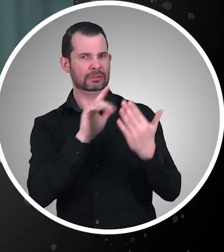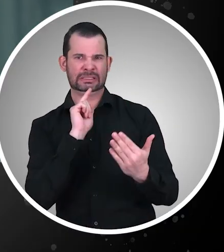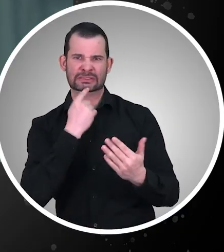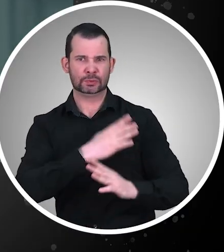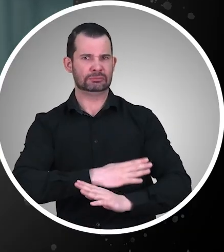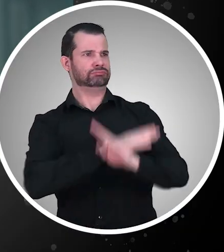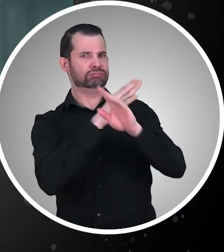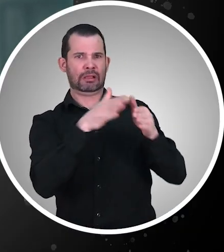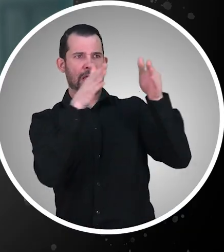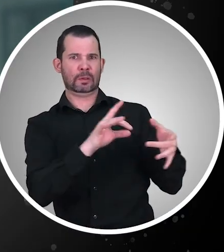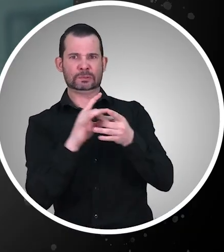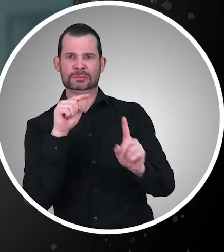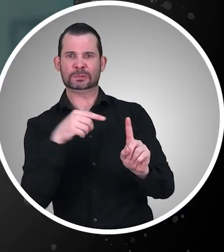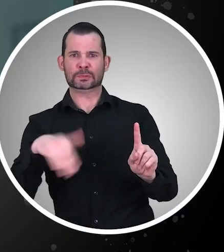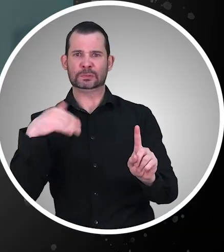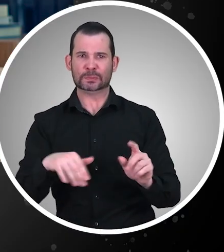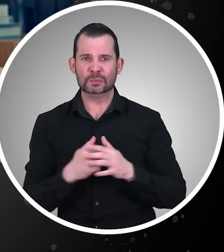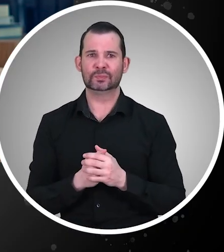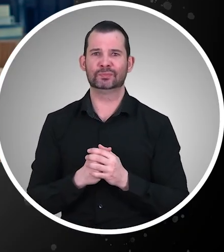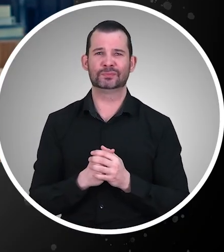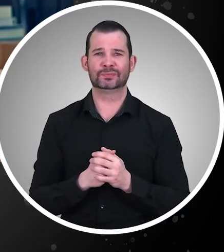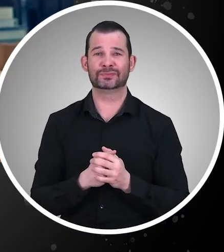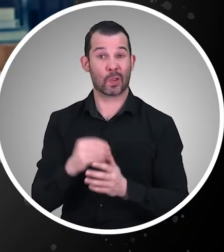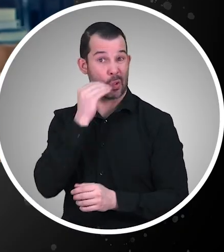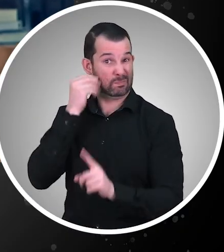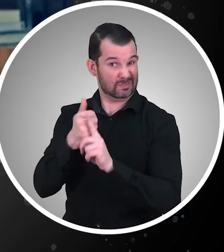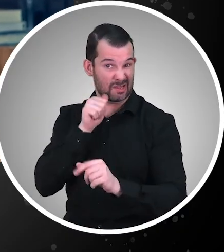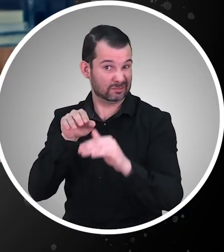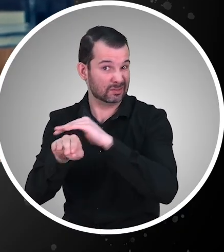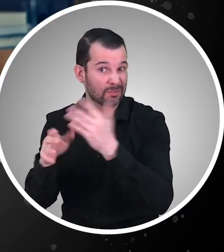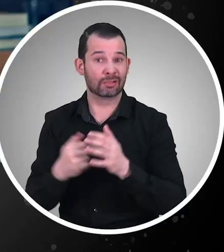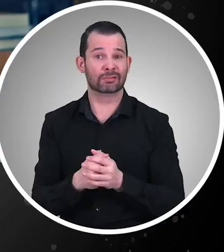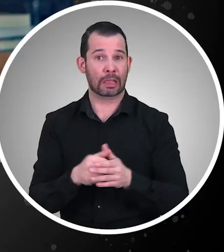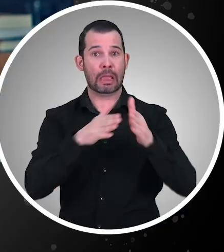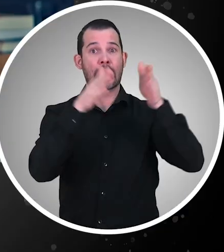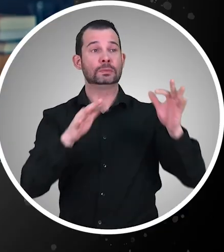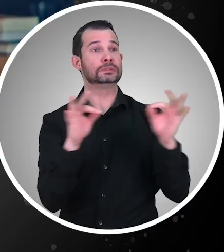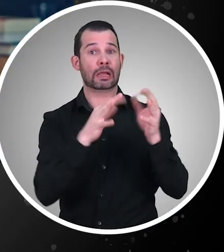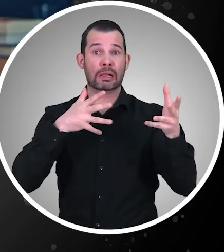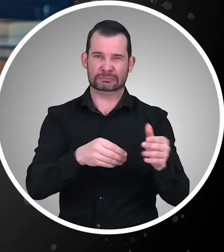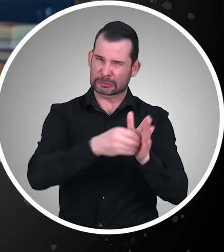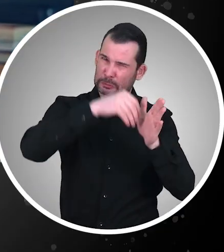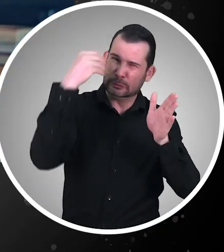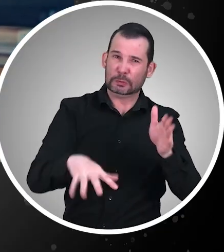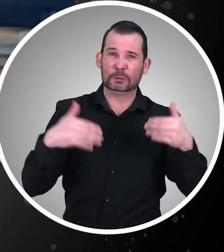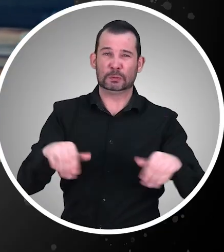still face serious housing barriers. Homes are not accessible. Housing costs are too high.